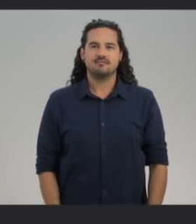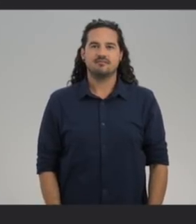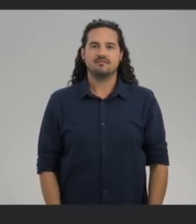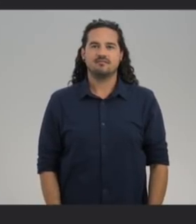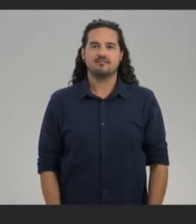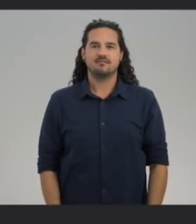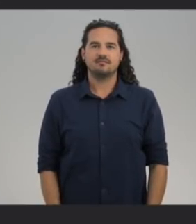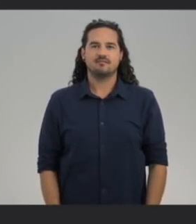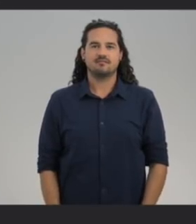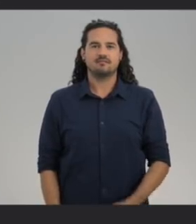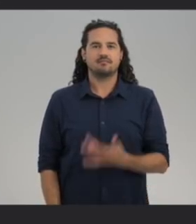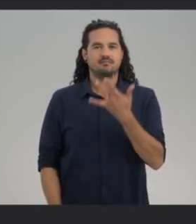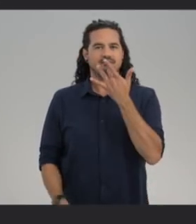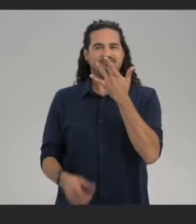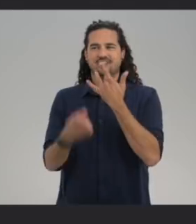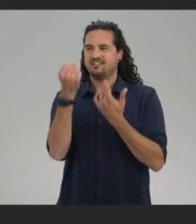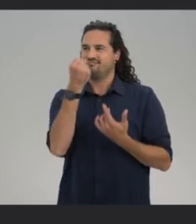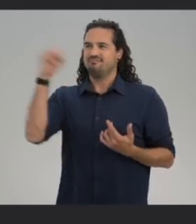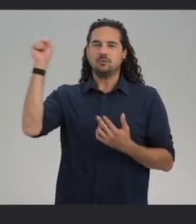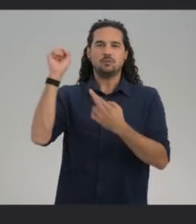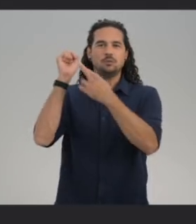They'd rather defy the rules and amaze.